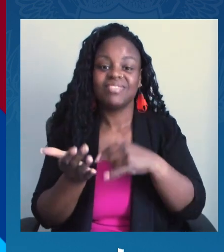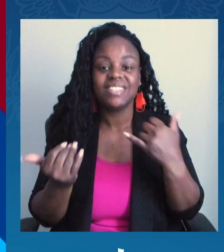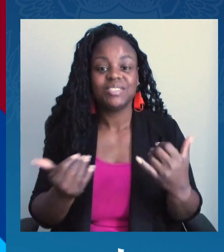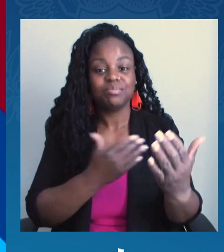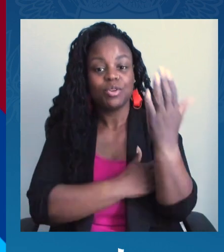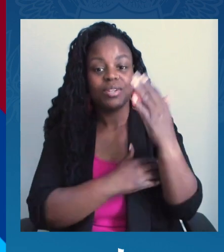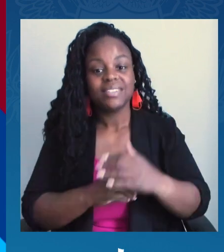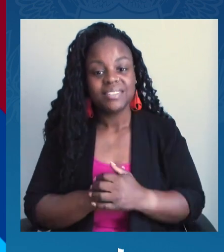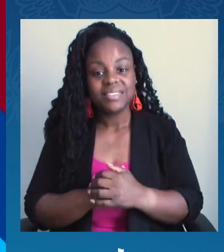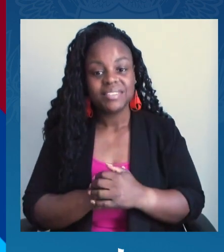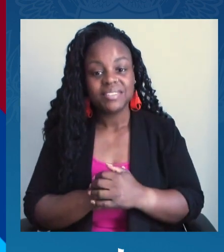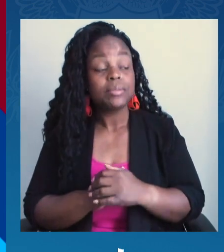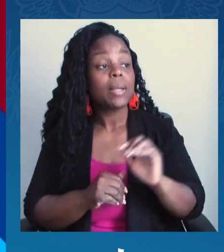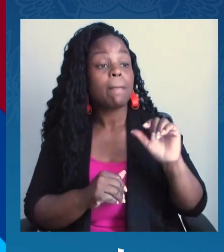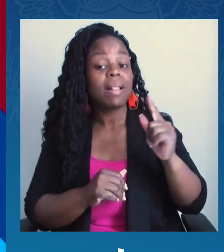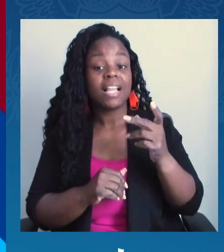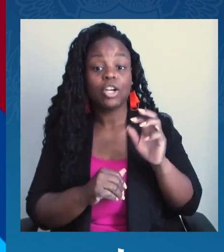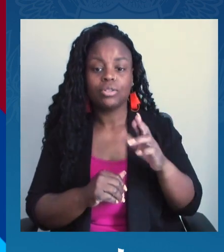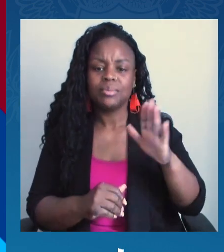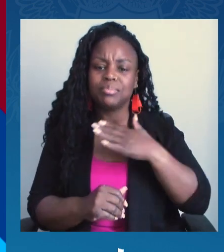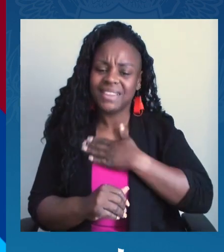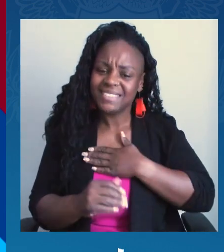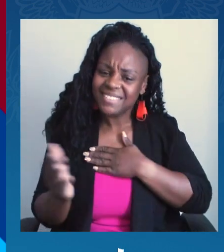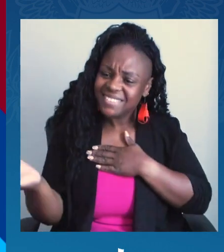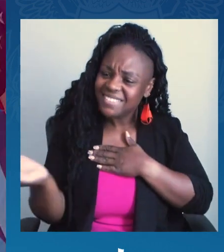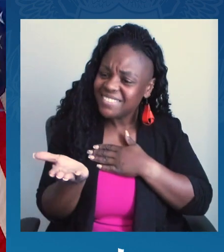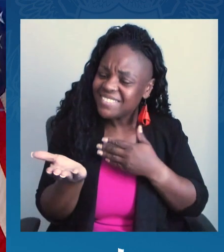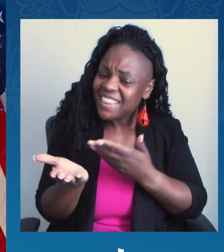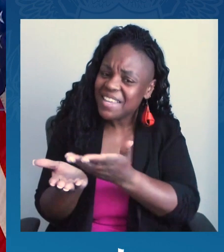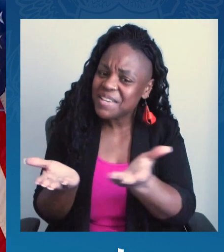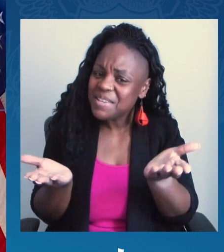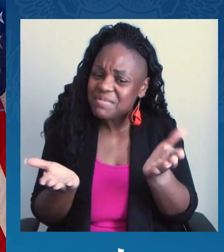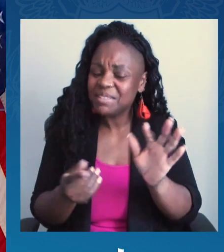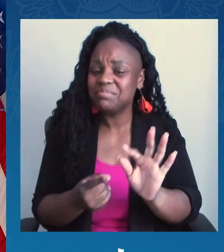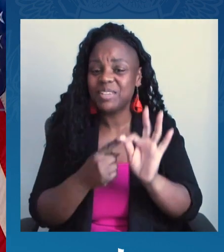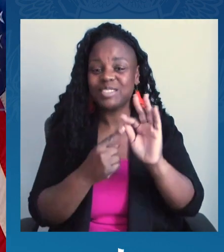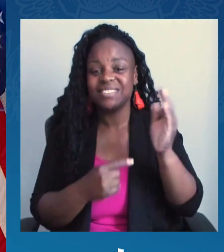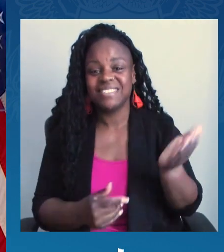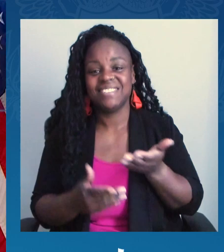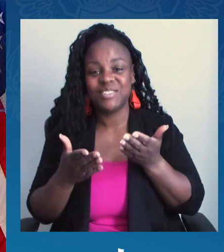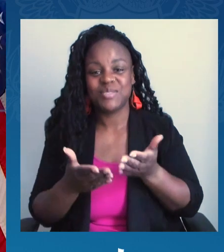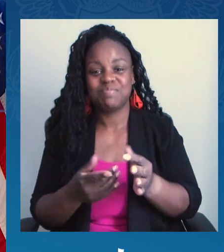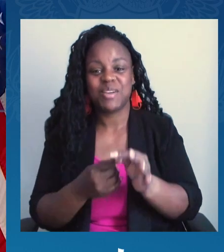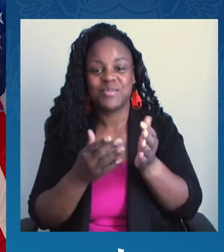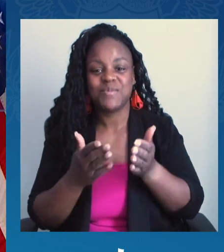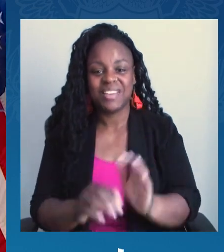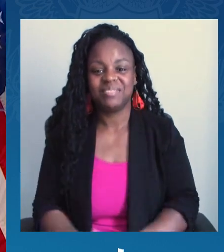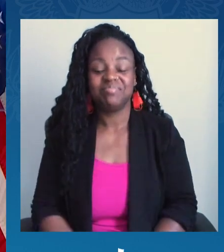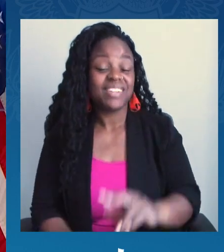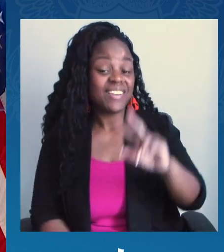in your own special way, the vice president and Mayor Woodfin.